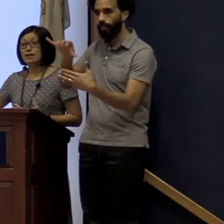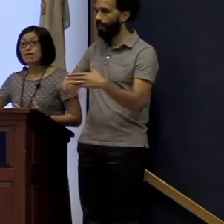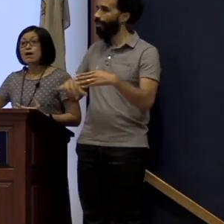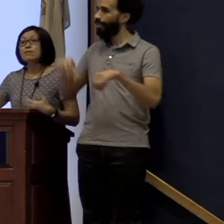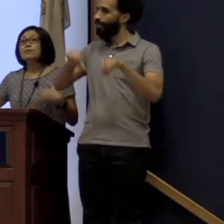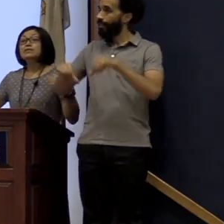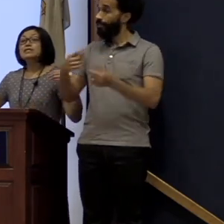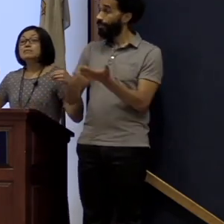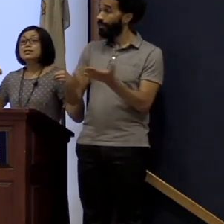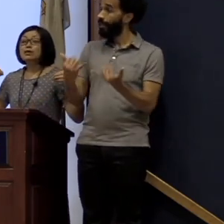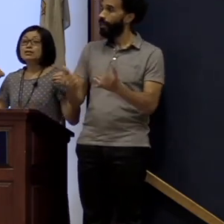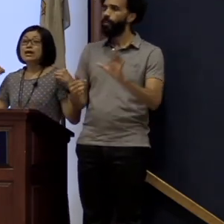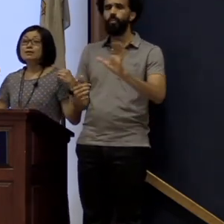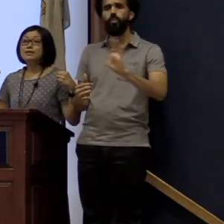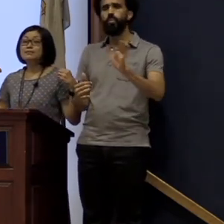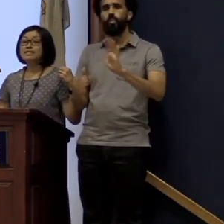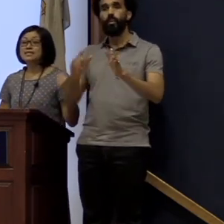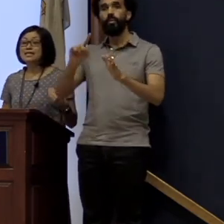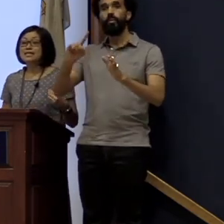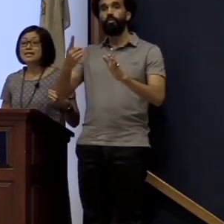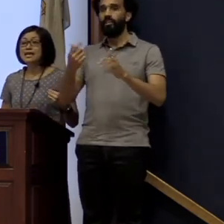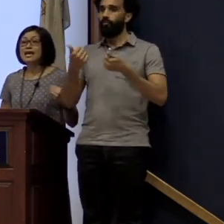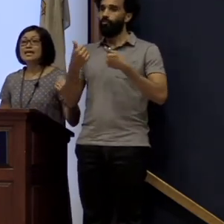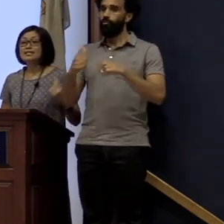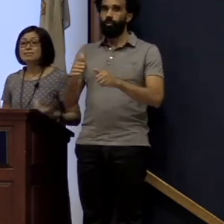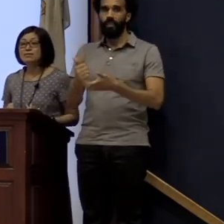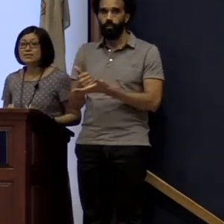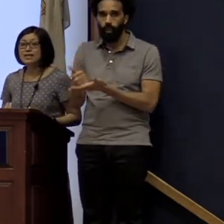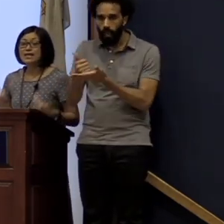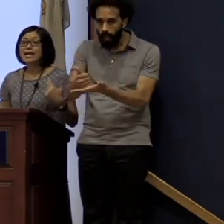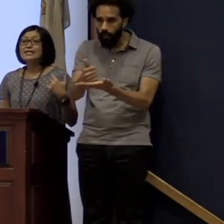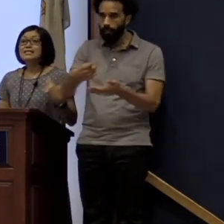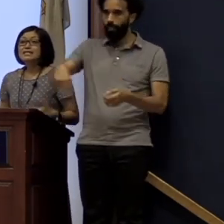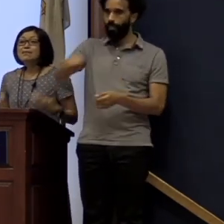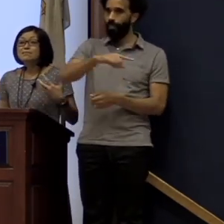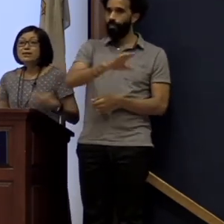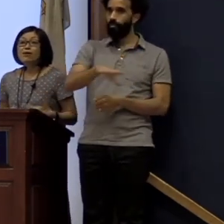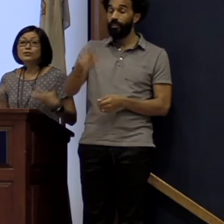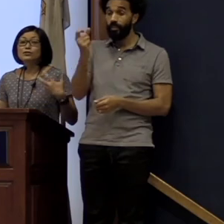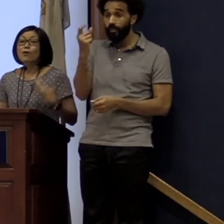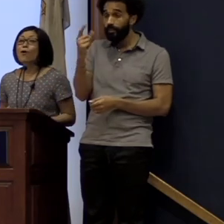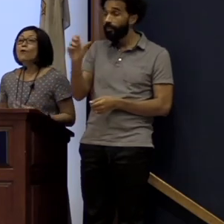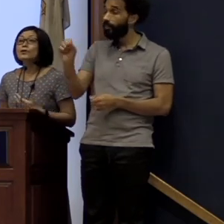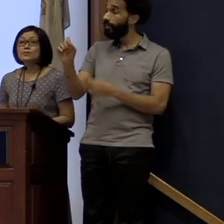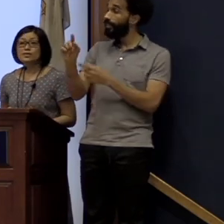But we're simply trying to help them see and experience it. STEM belongs to all communities